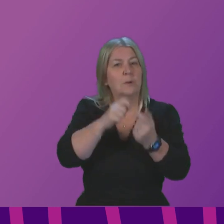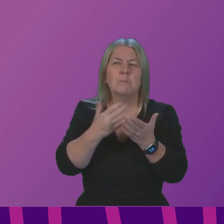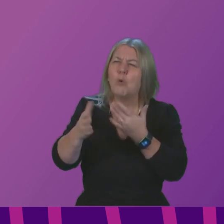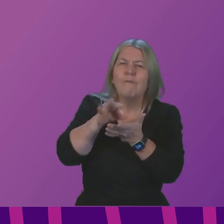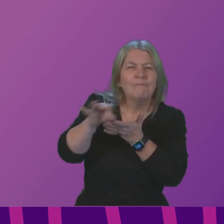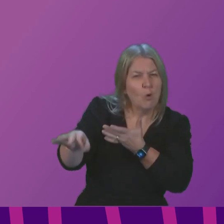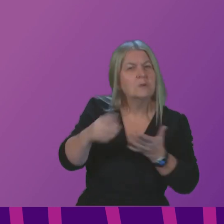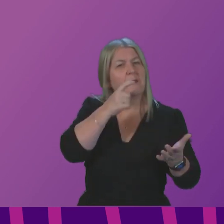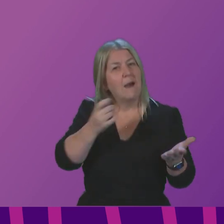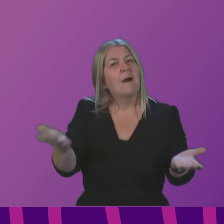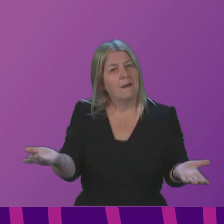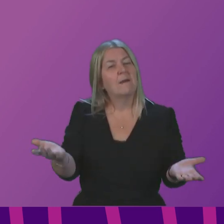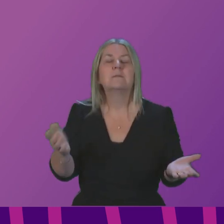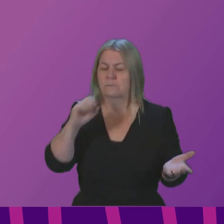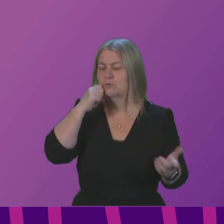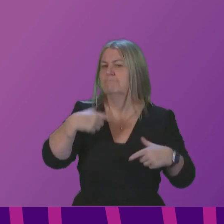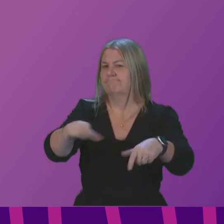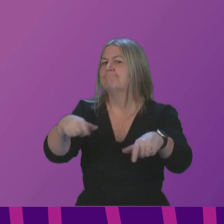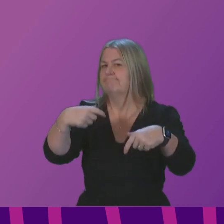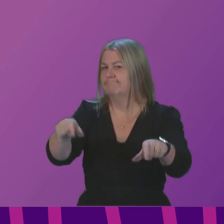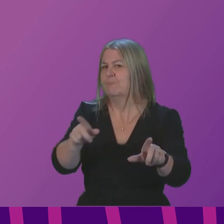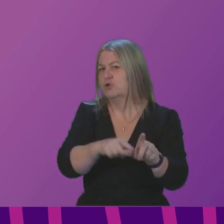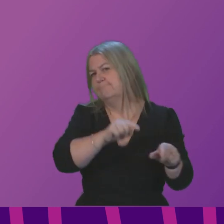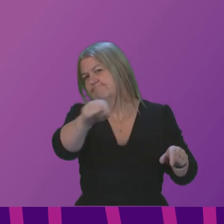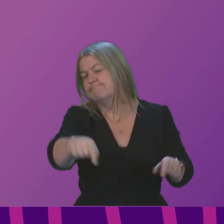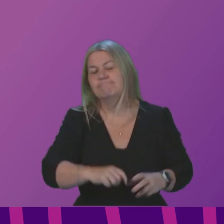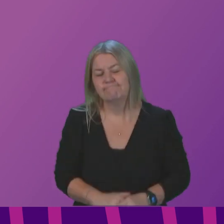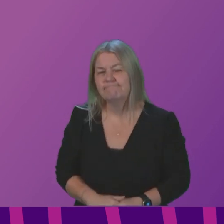will continue to make that progress in the years ahead, as we have to do a range of different